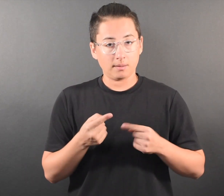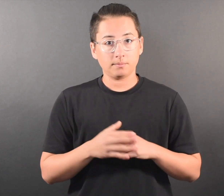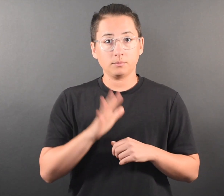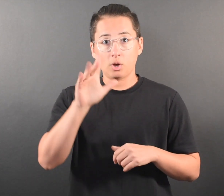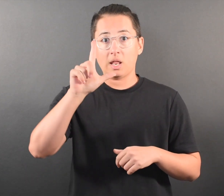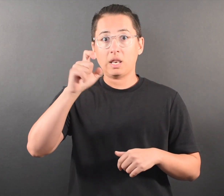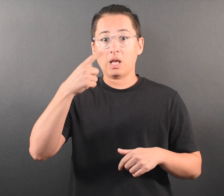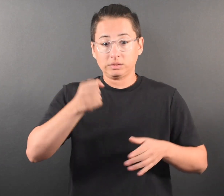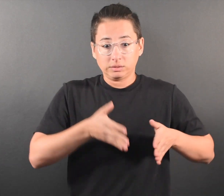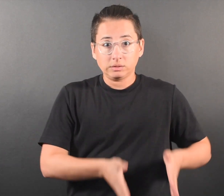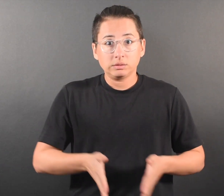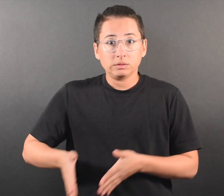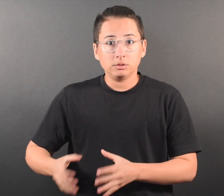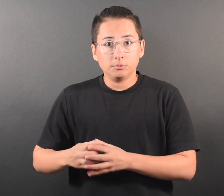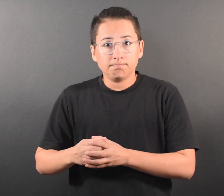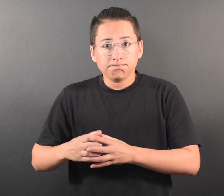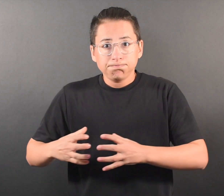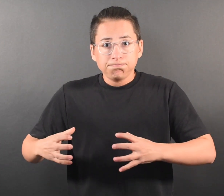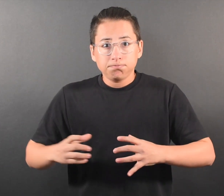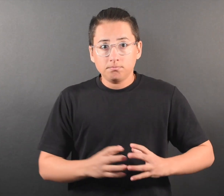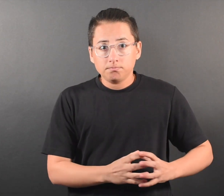• Chest pain • Leg swelling